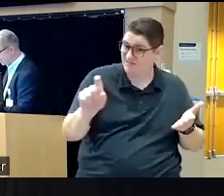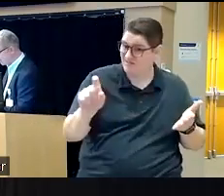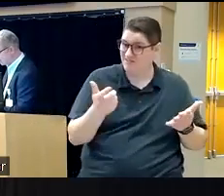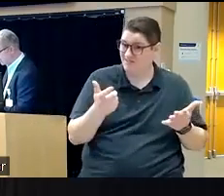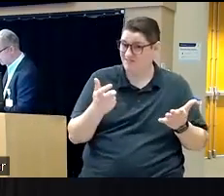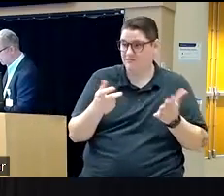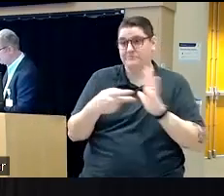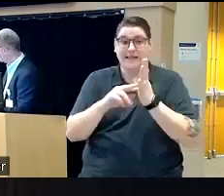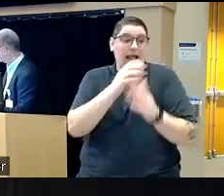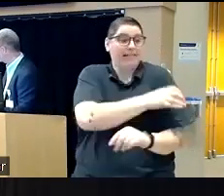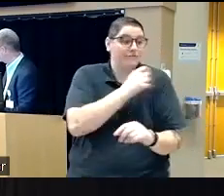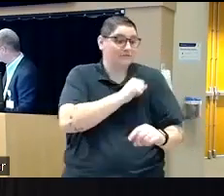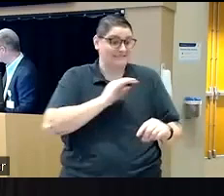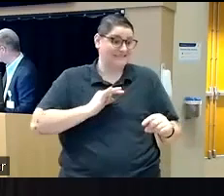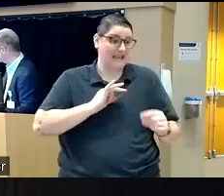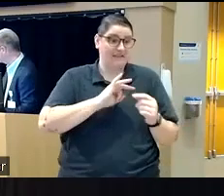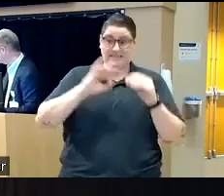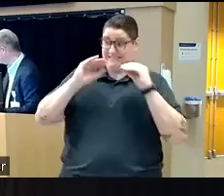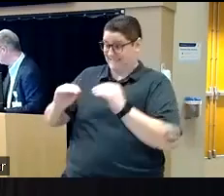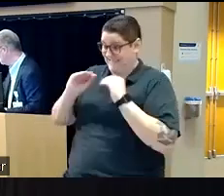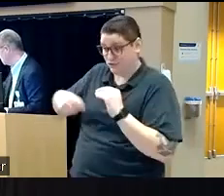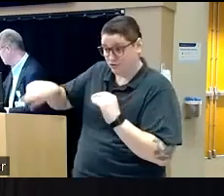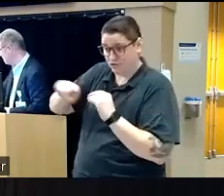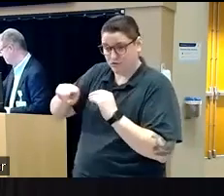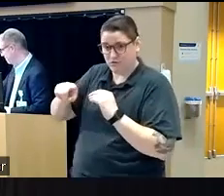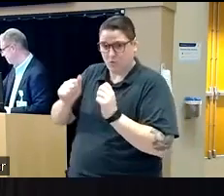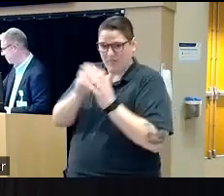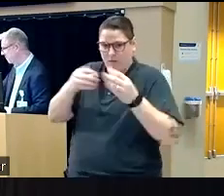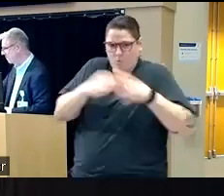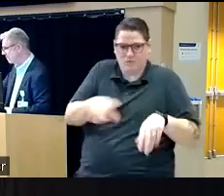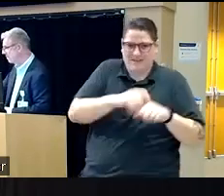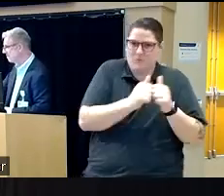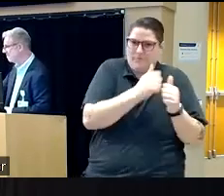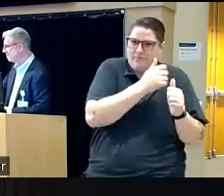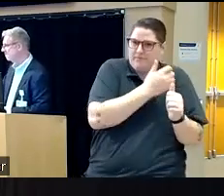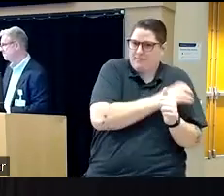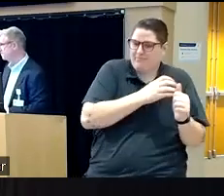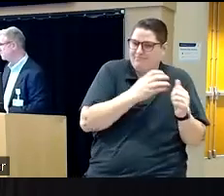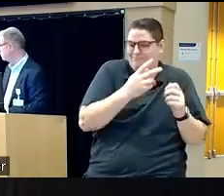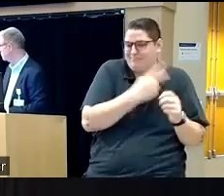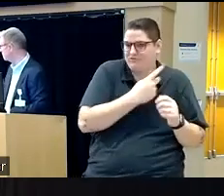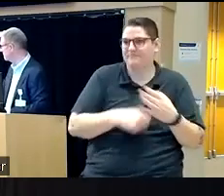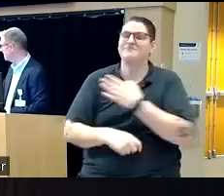clinicians and staff being teachers to all of us absolutely thank you support always very eloquent